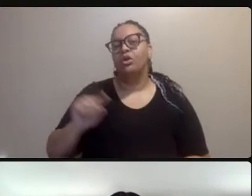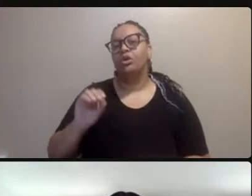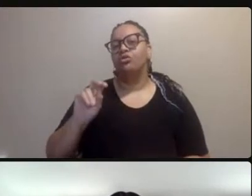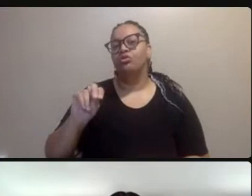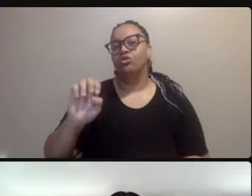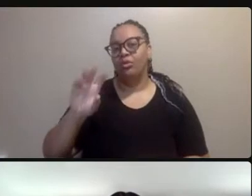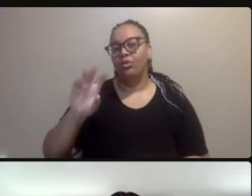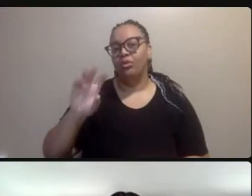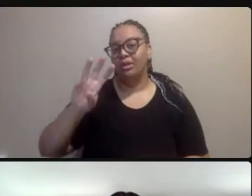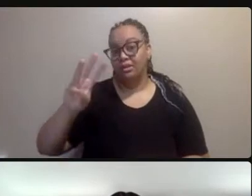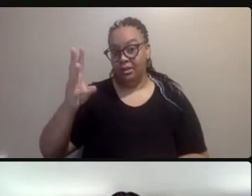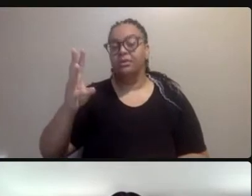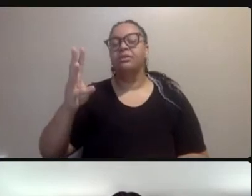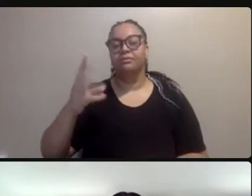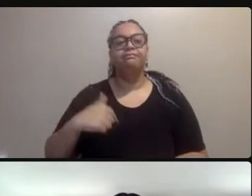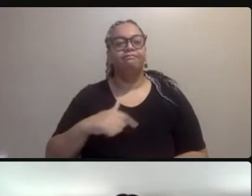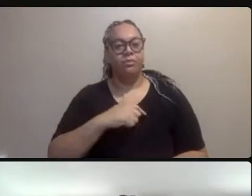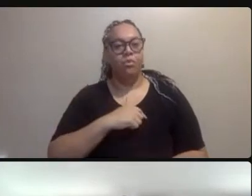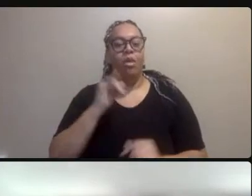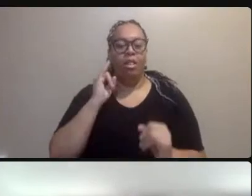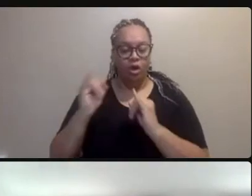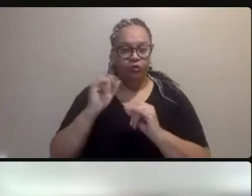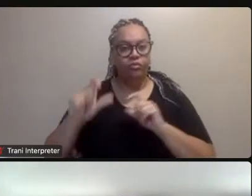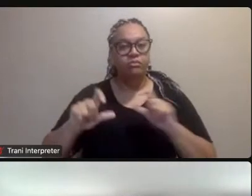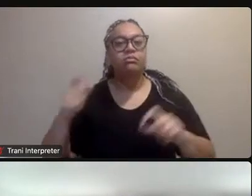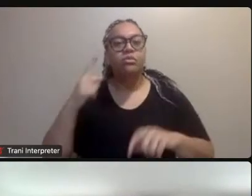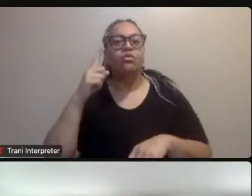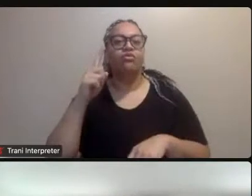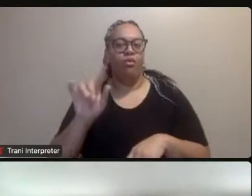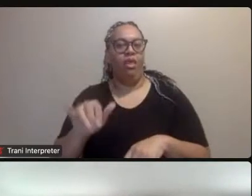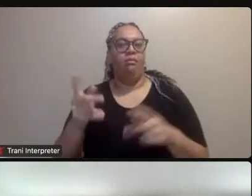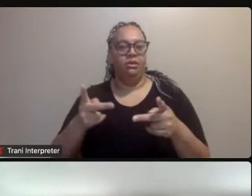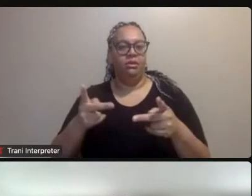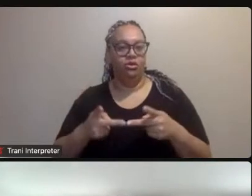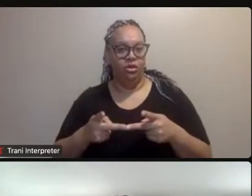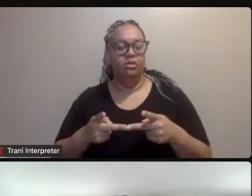INTERVIEWS FOR THE BOARD